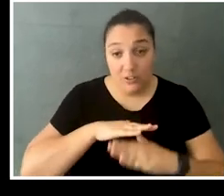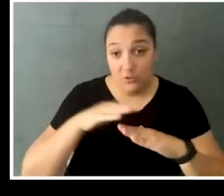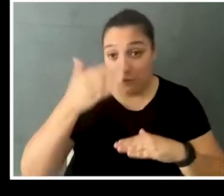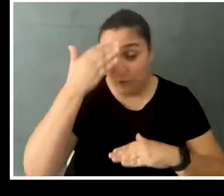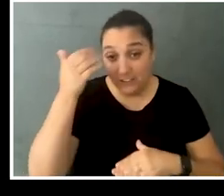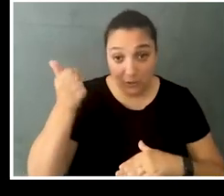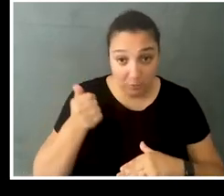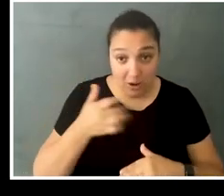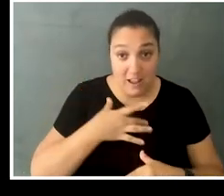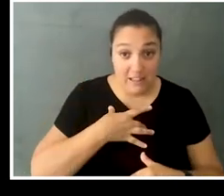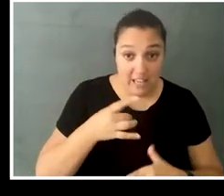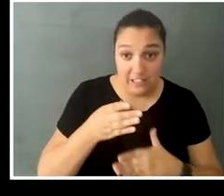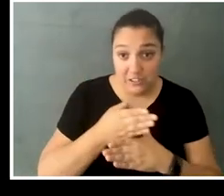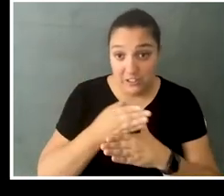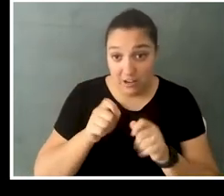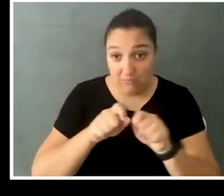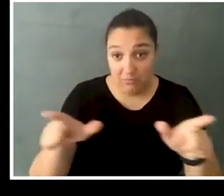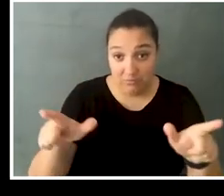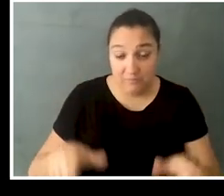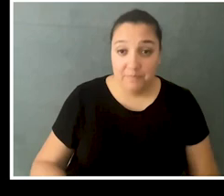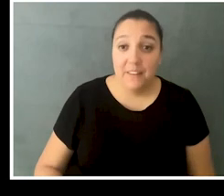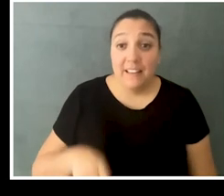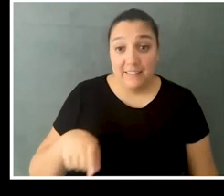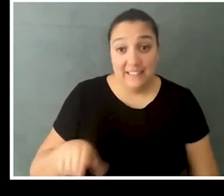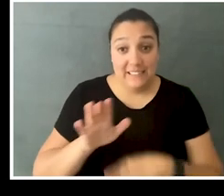make sure to subscribe, like, and share this post.